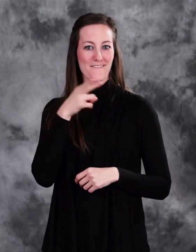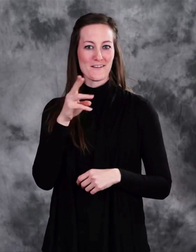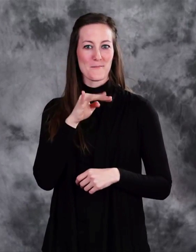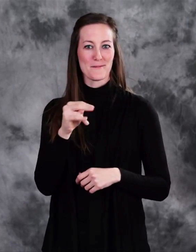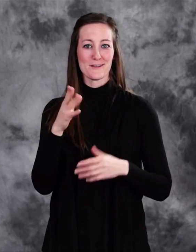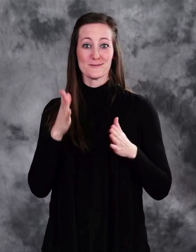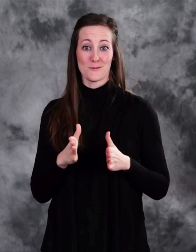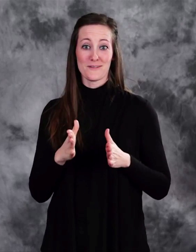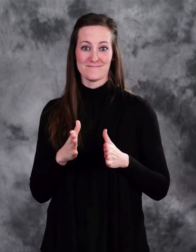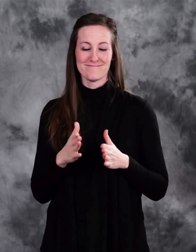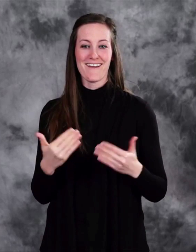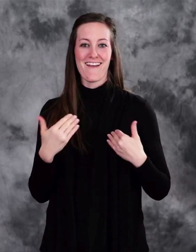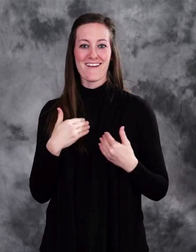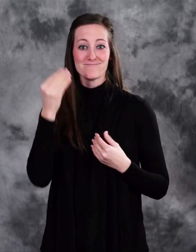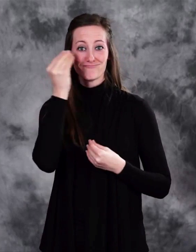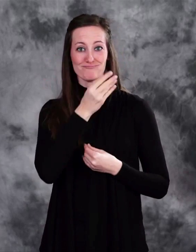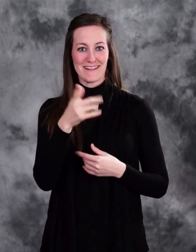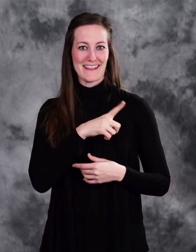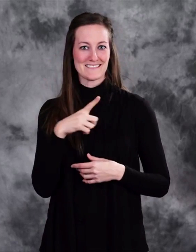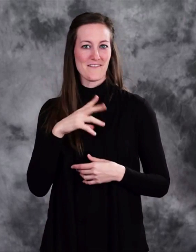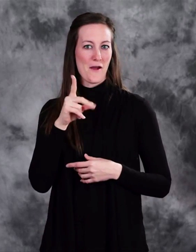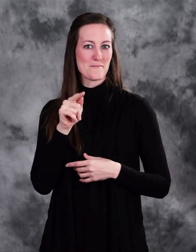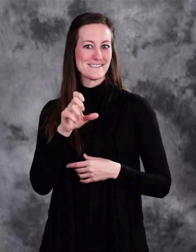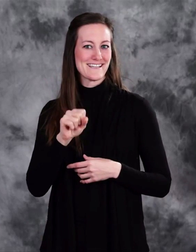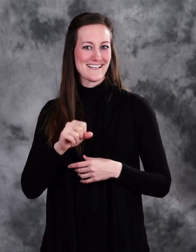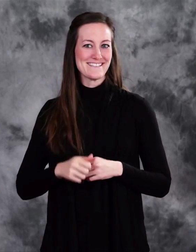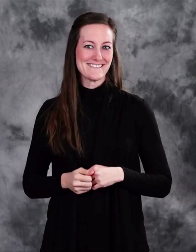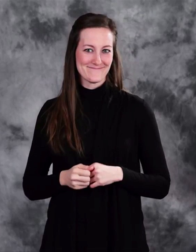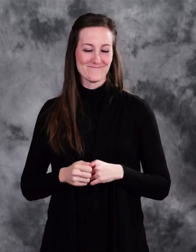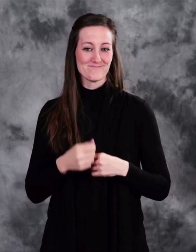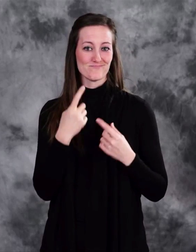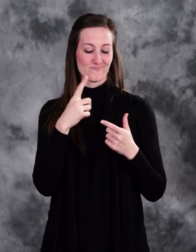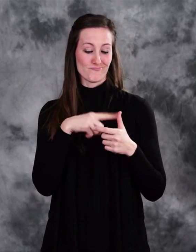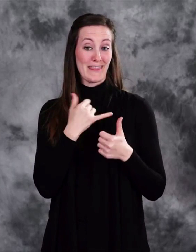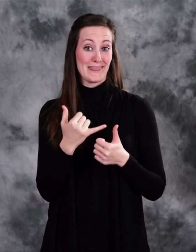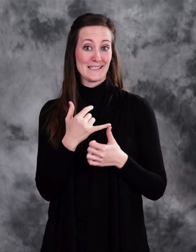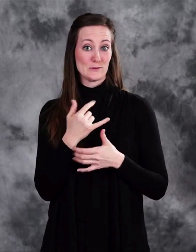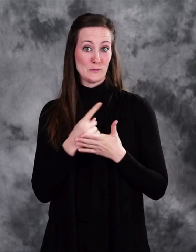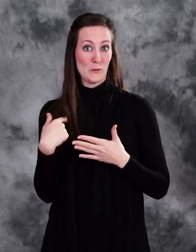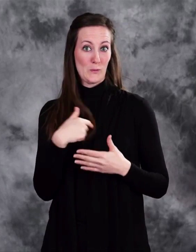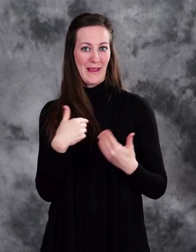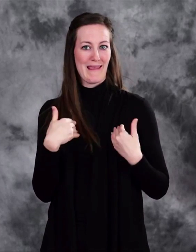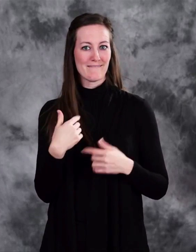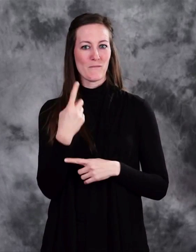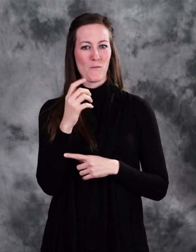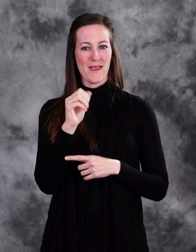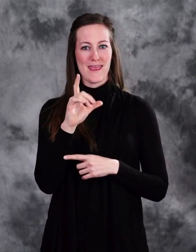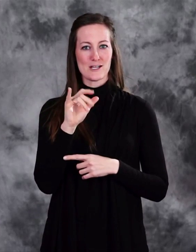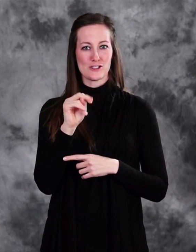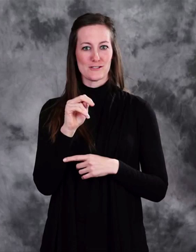& Hard of Hearing Minnesotans provides a legislative update. We have an action alert